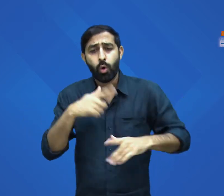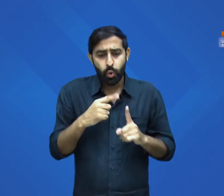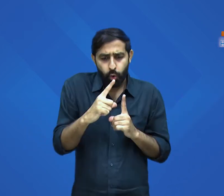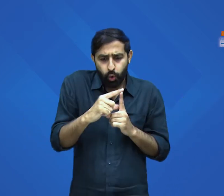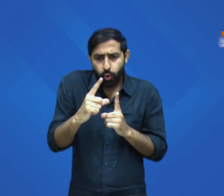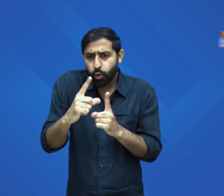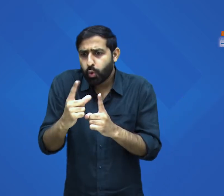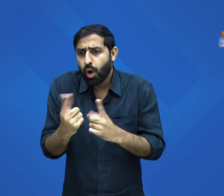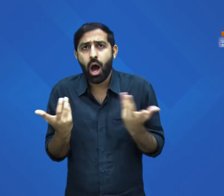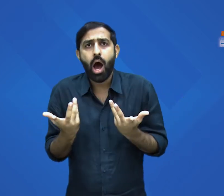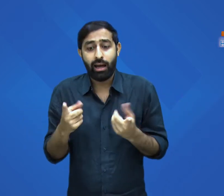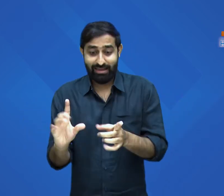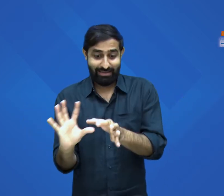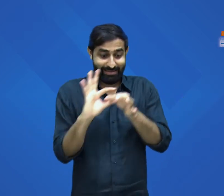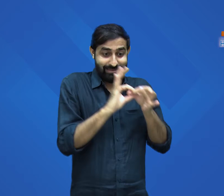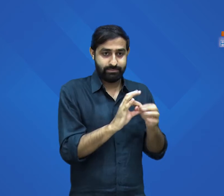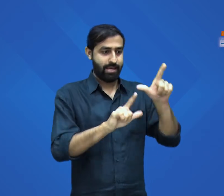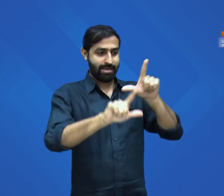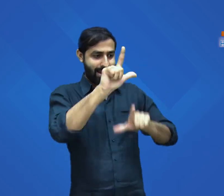needed for realizing innate potentialities.